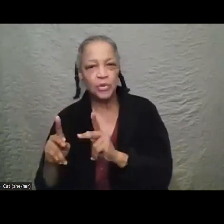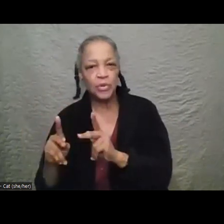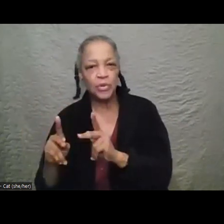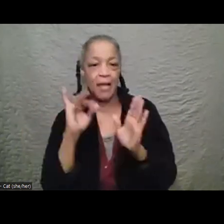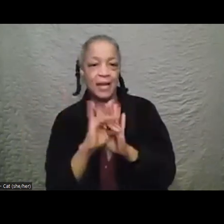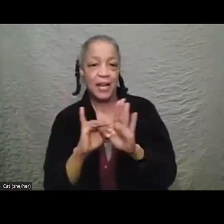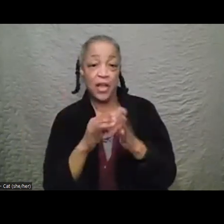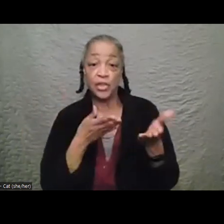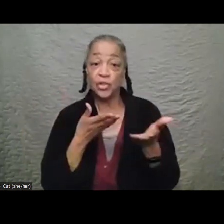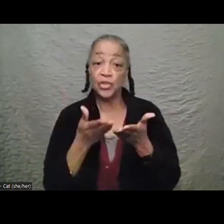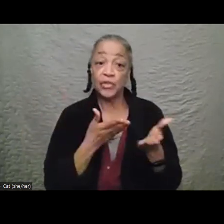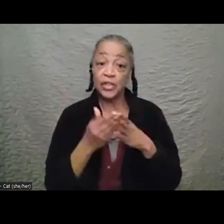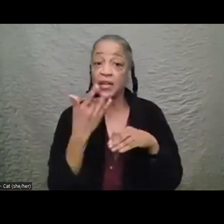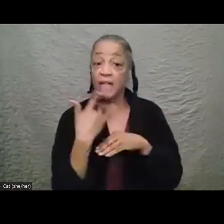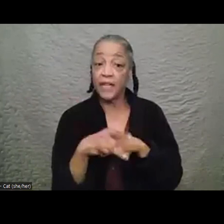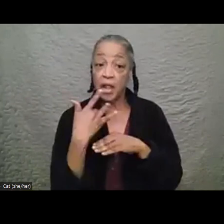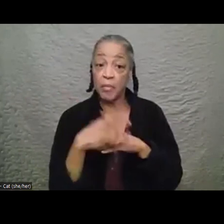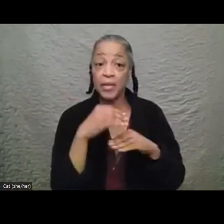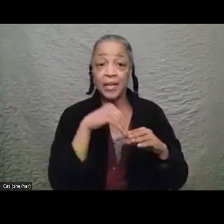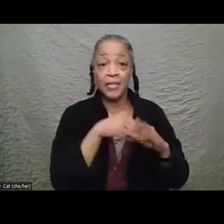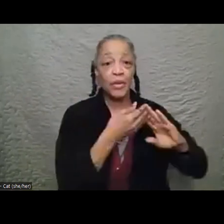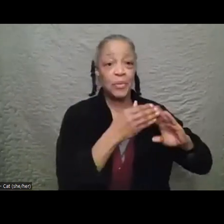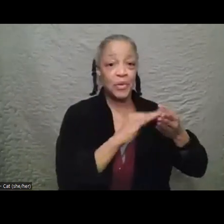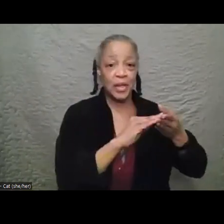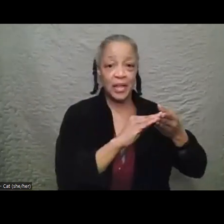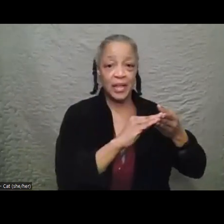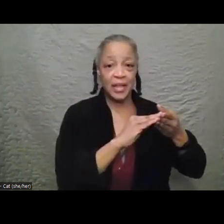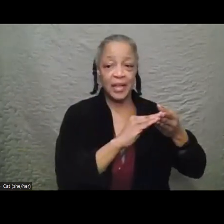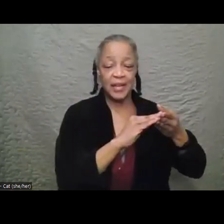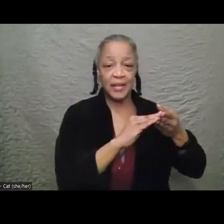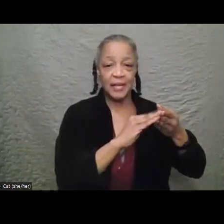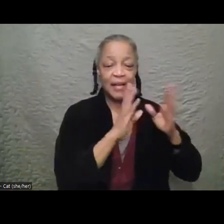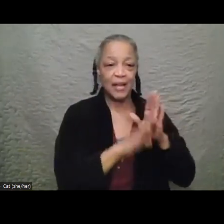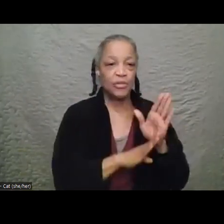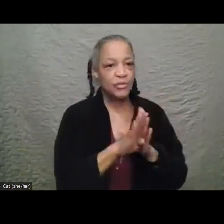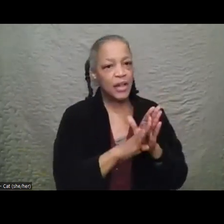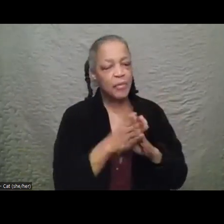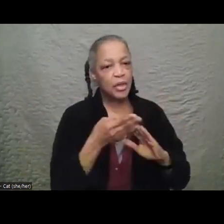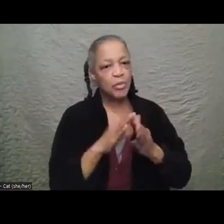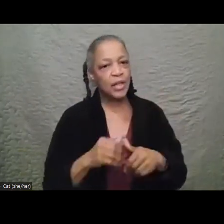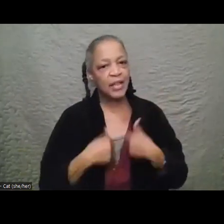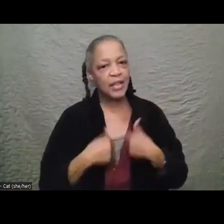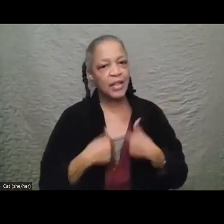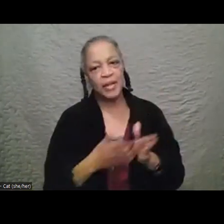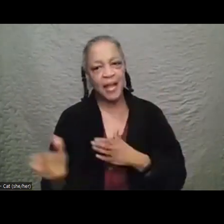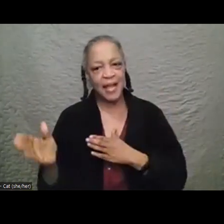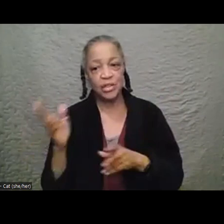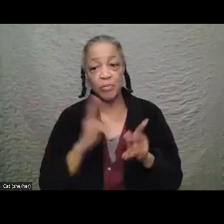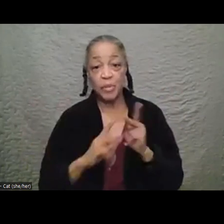services in the community and develop a community living plan for people who want to leave Laguna